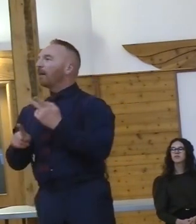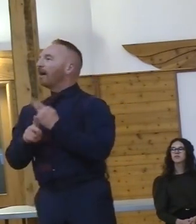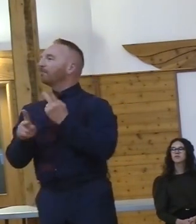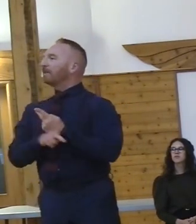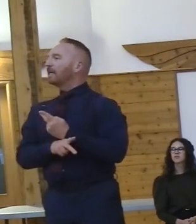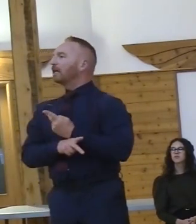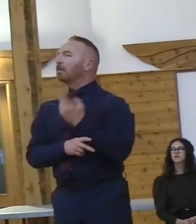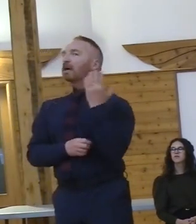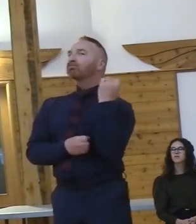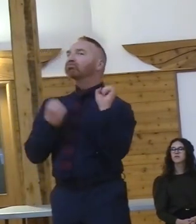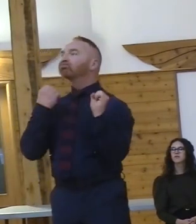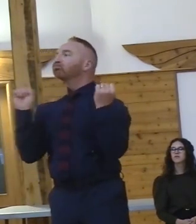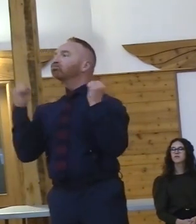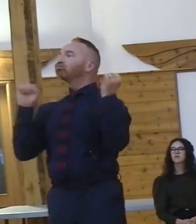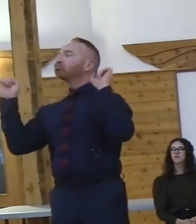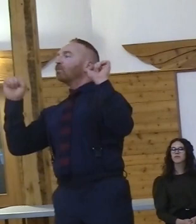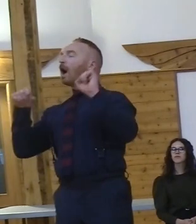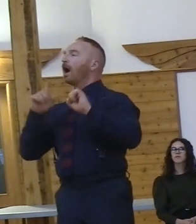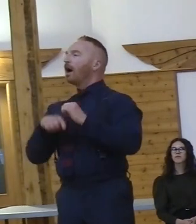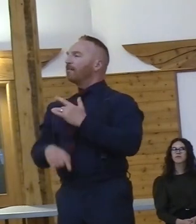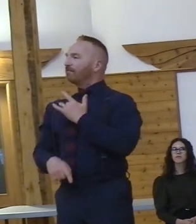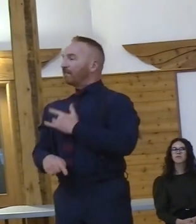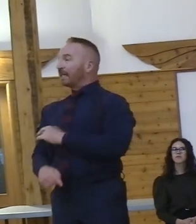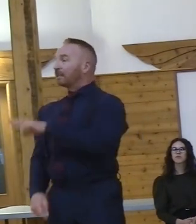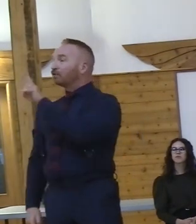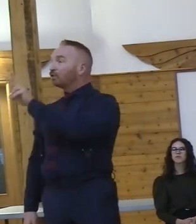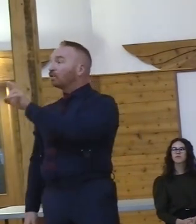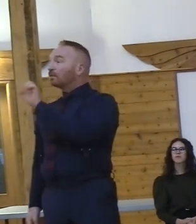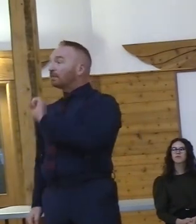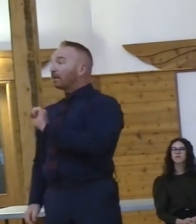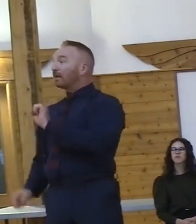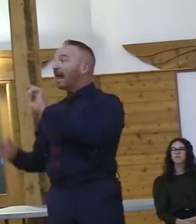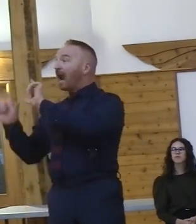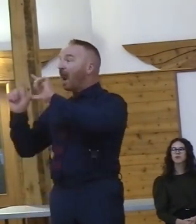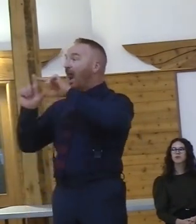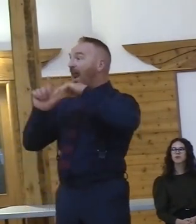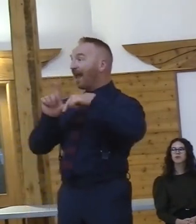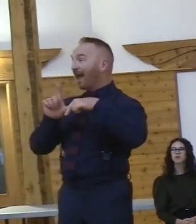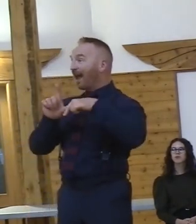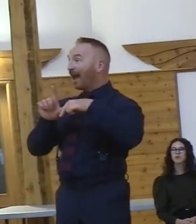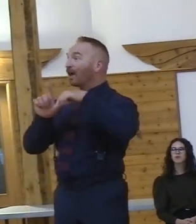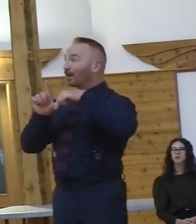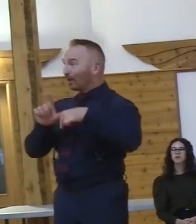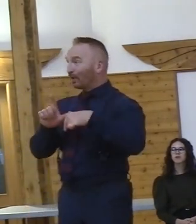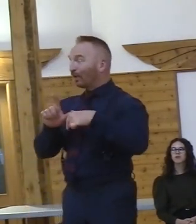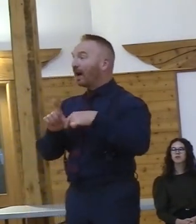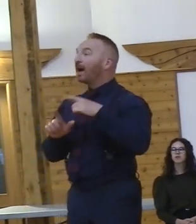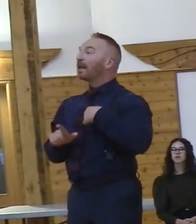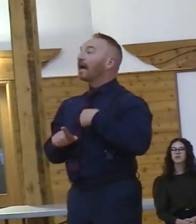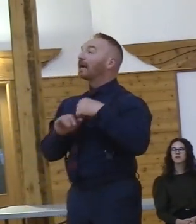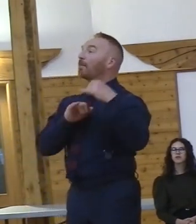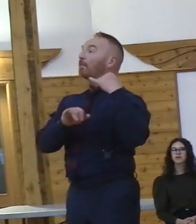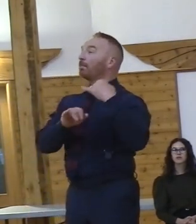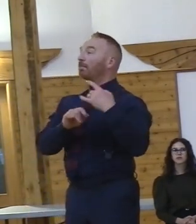I'm enraged that our two-spirit LGBTQIA plus relatives especially in the so-called US right